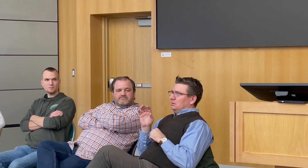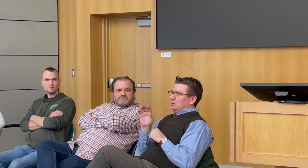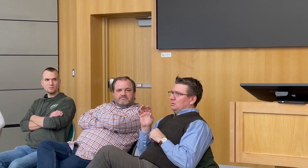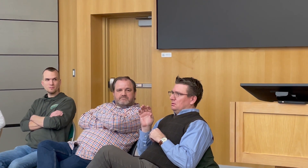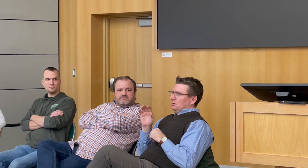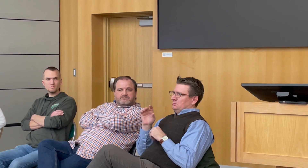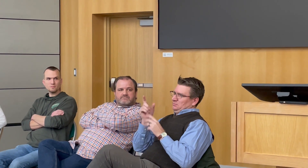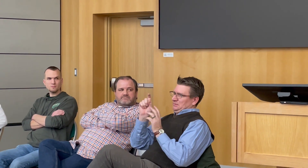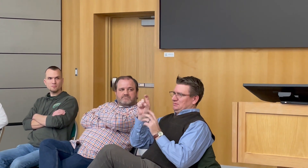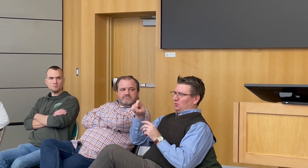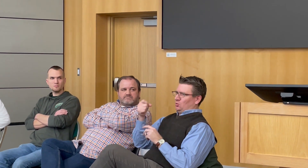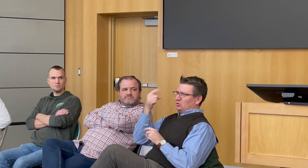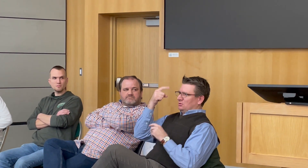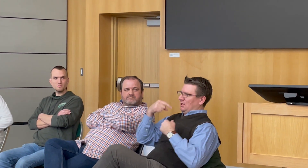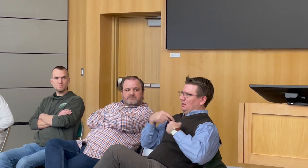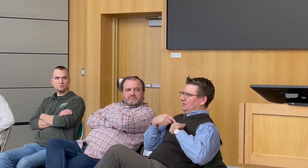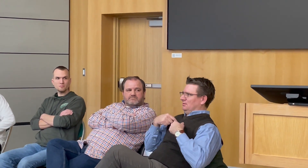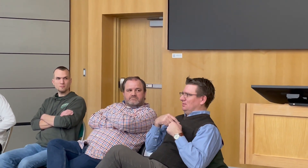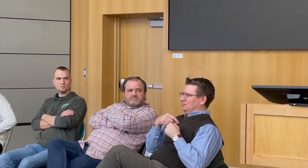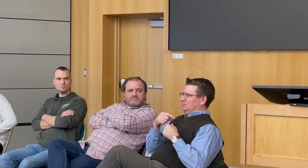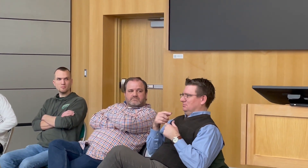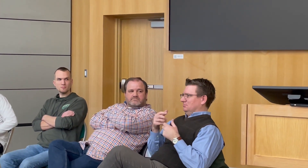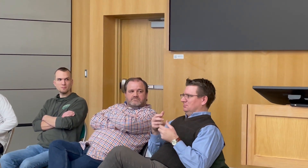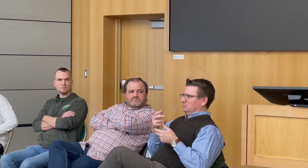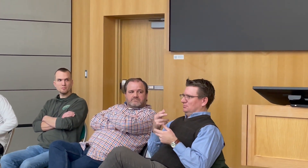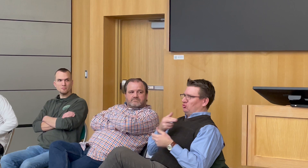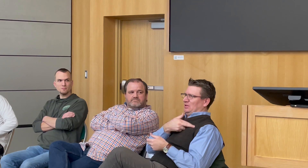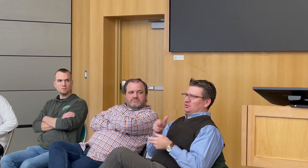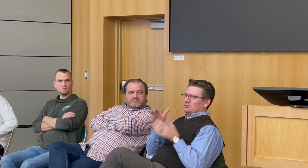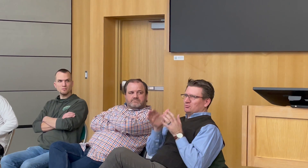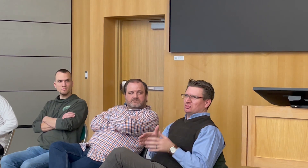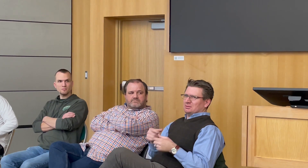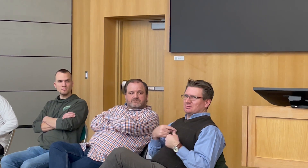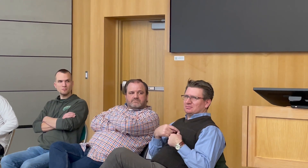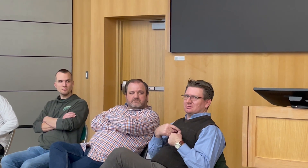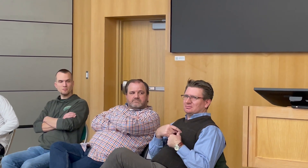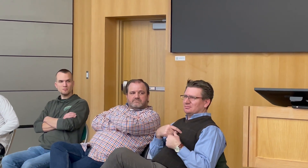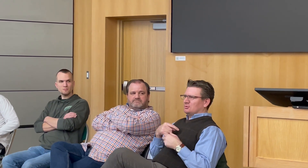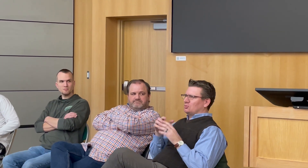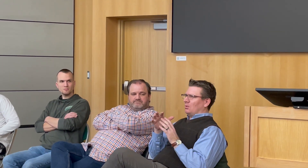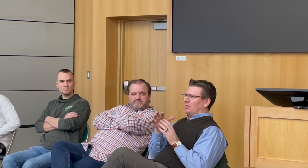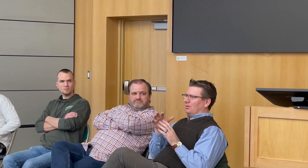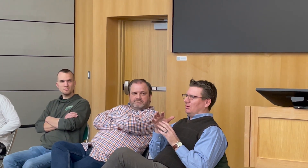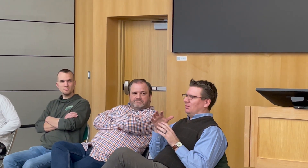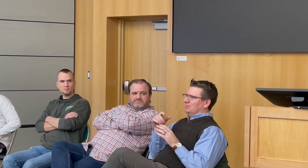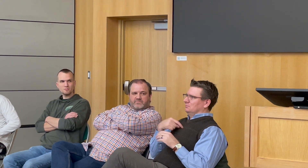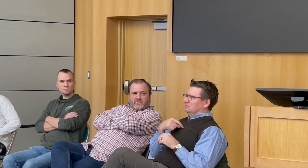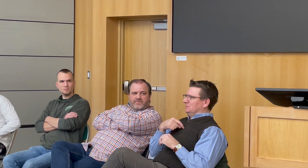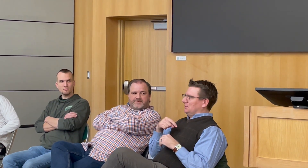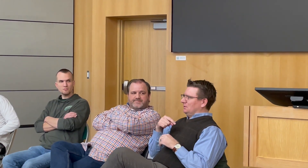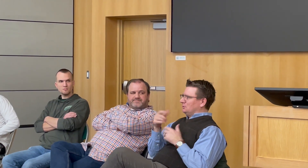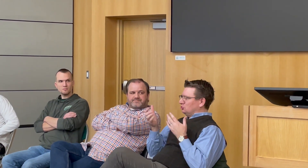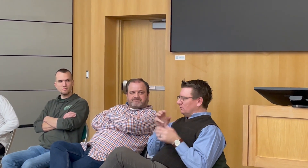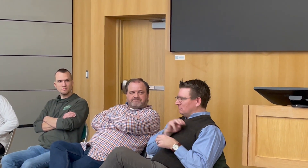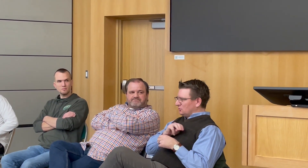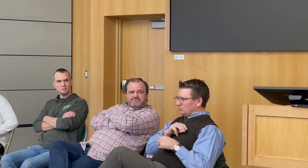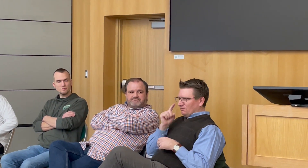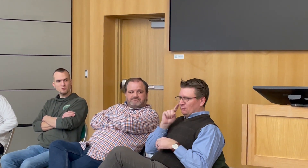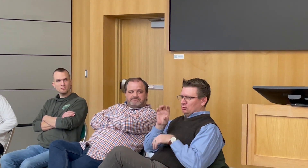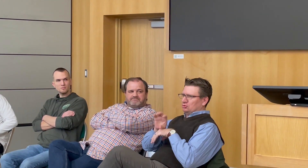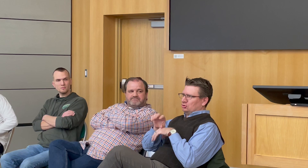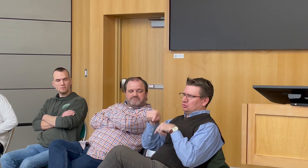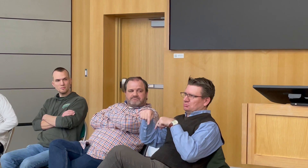me I think it's important to first understand me I specifically am a very religious person I